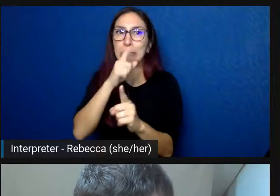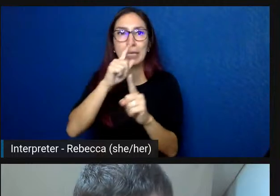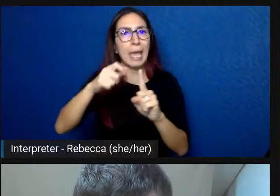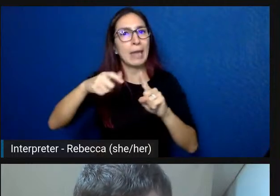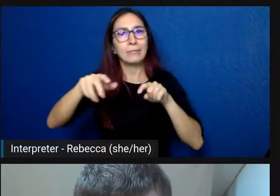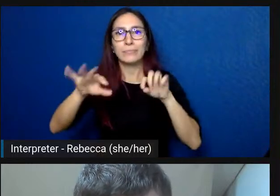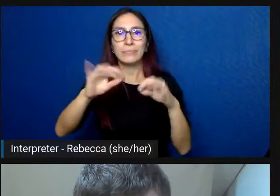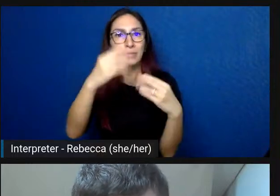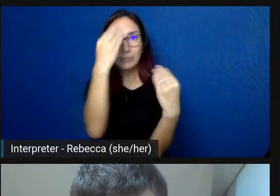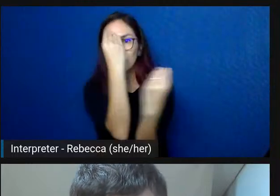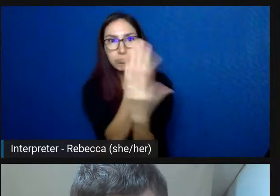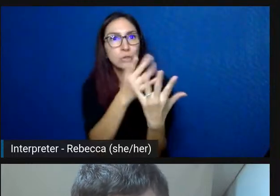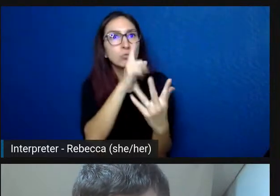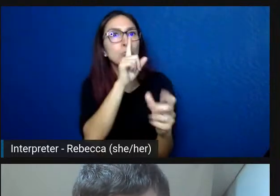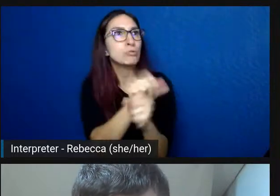experienced designer and also